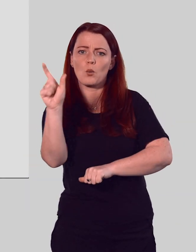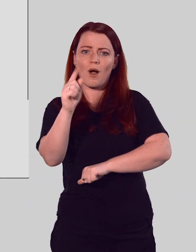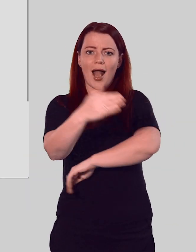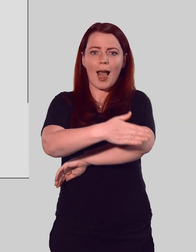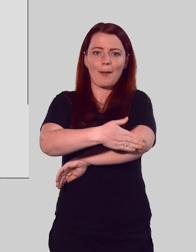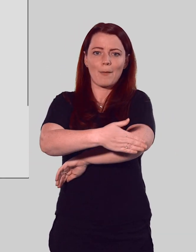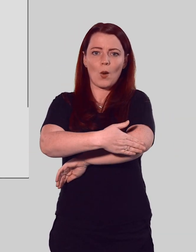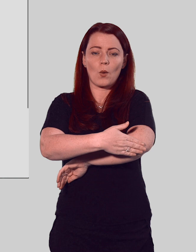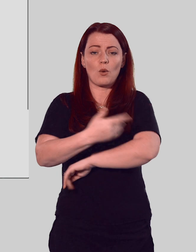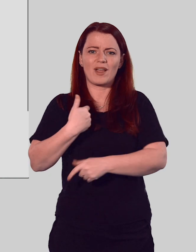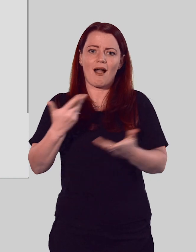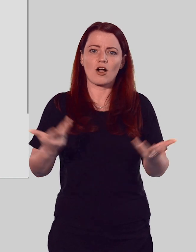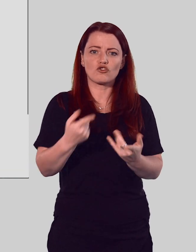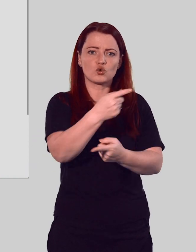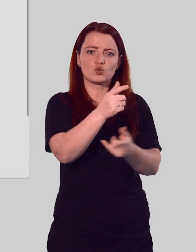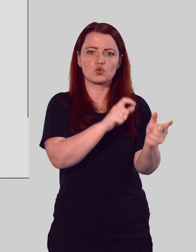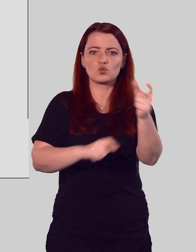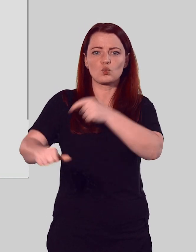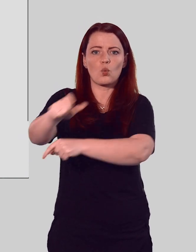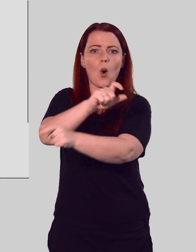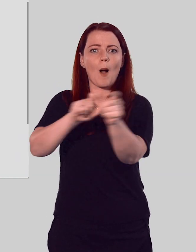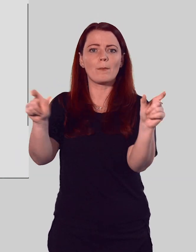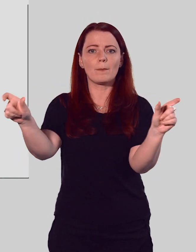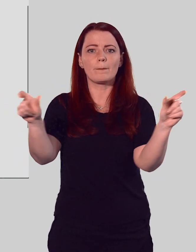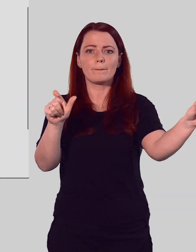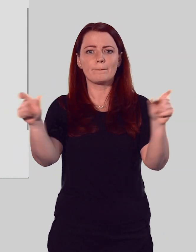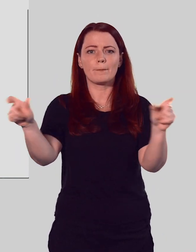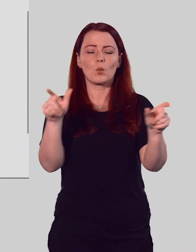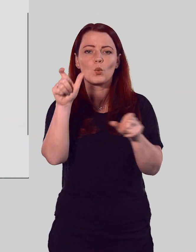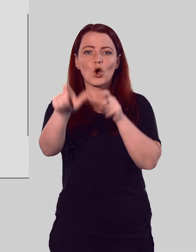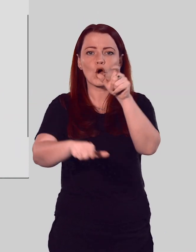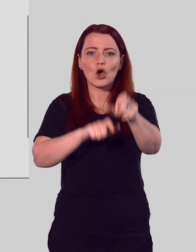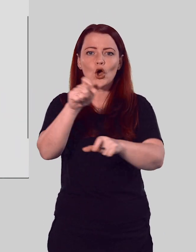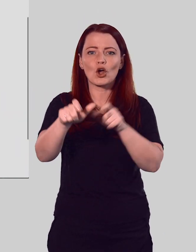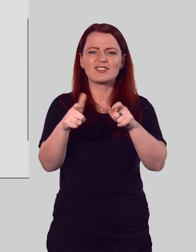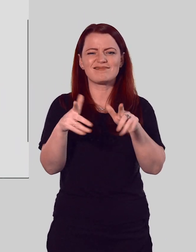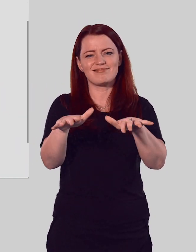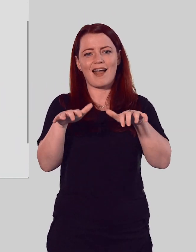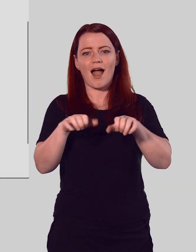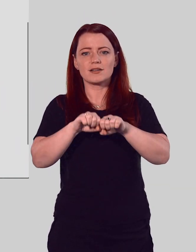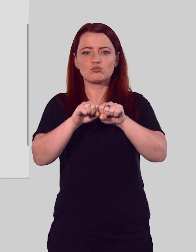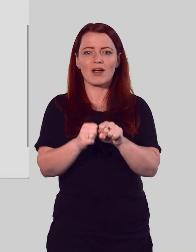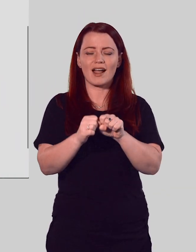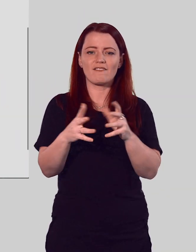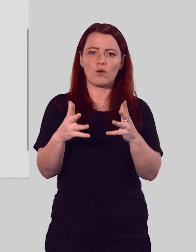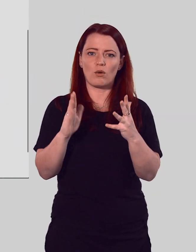to swap words with fellow delegates as an ice breaker for getting across the language barrier which is real because